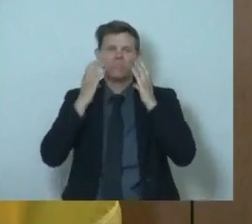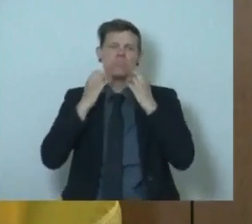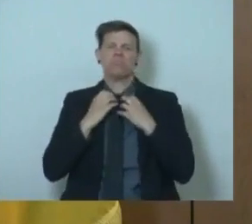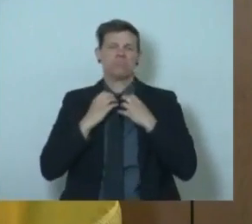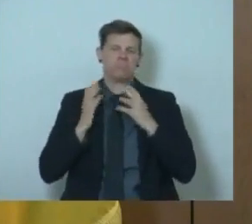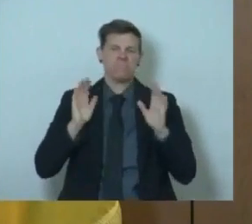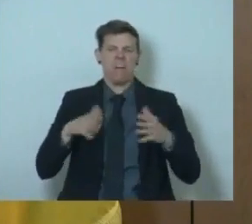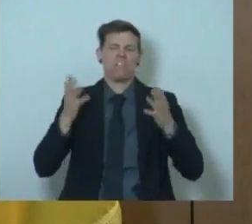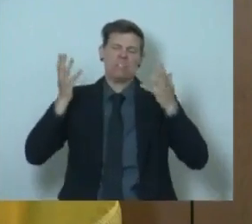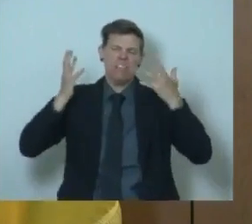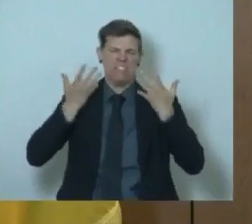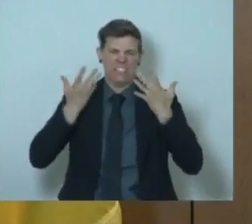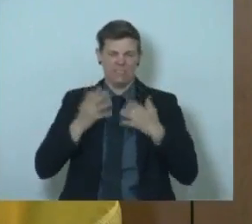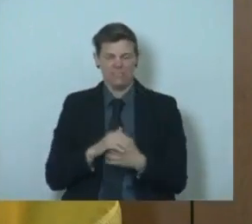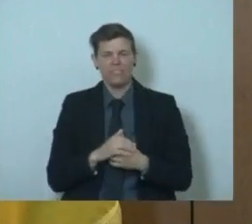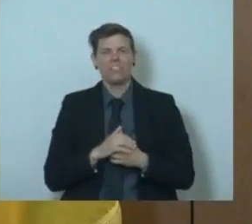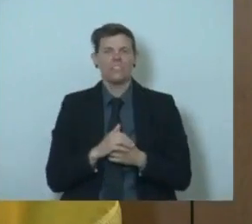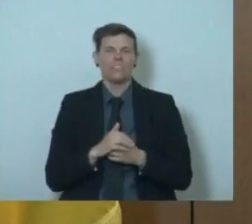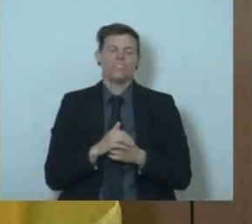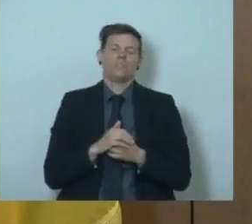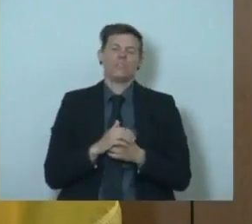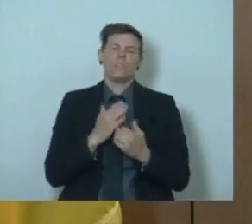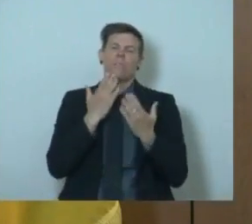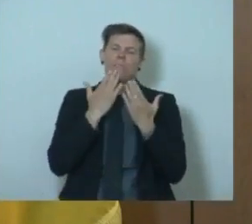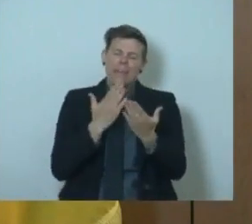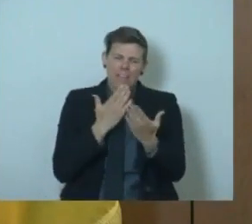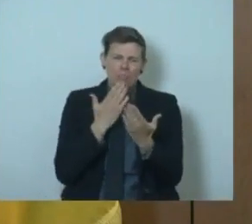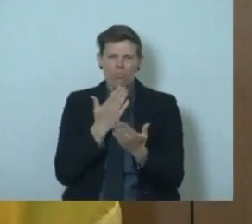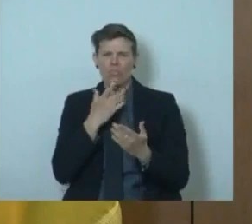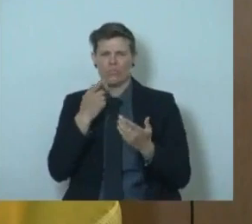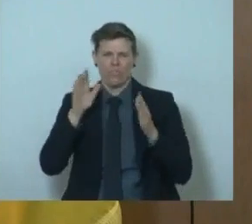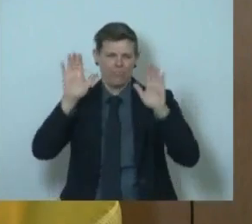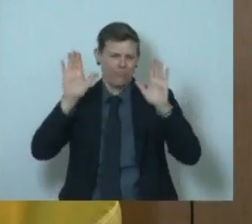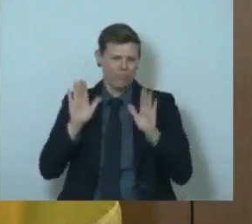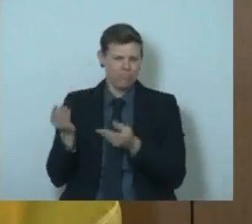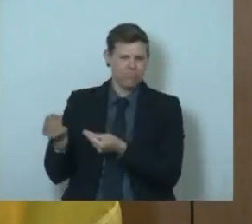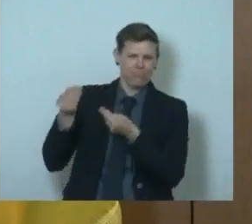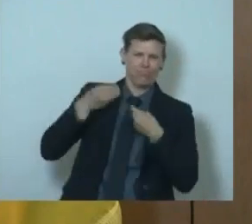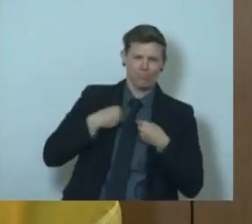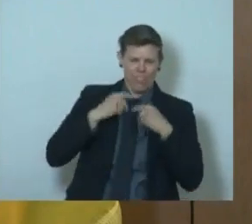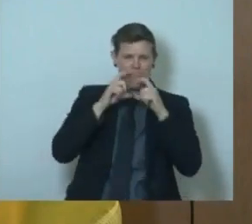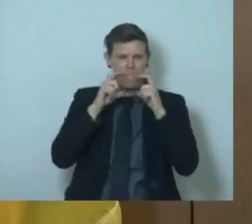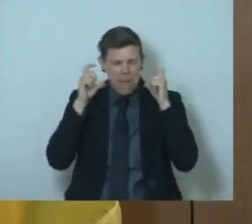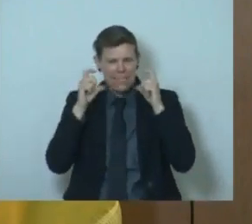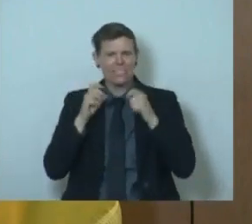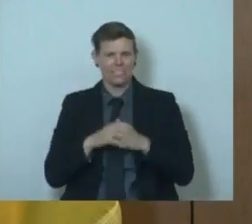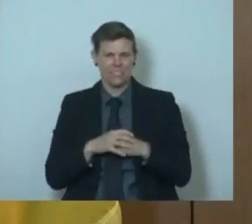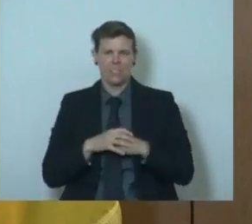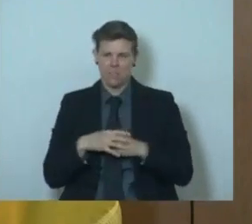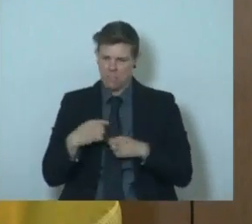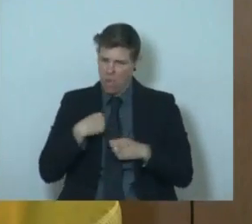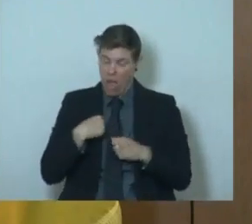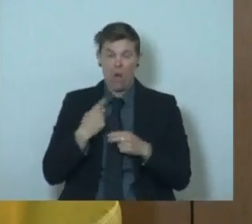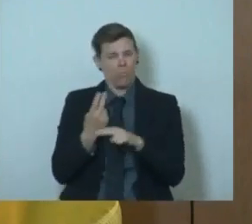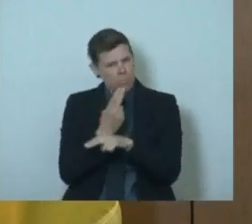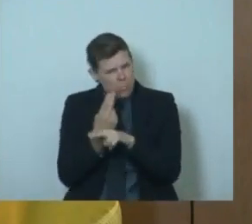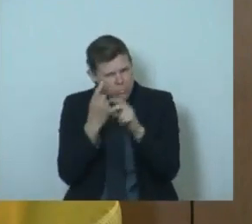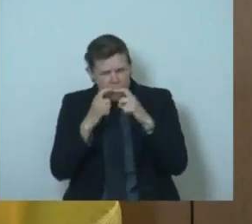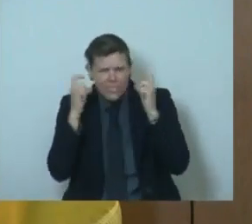I’M GOING TO TRY TO DO THIS. I WILL HAVE TO PUT IT BACK ON. AGAIN, THANK YOU.